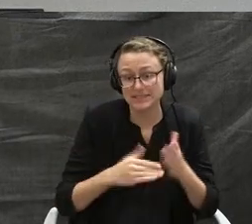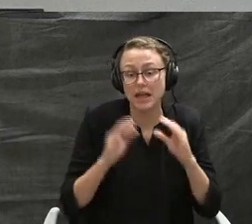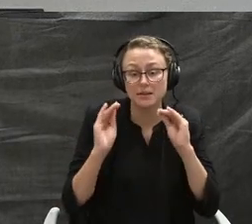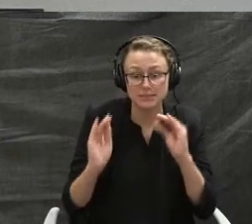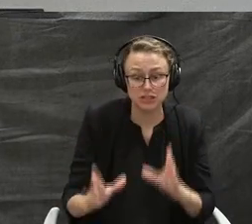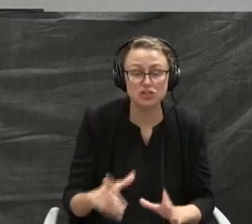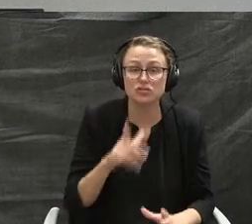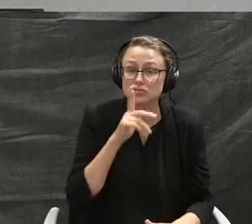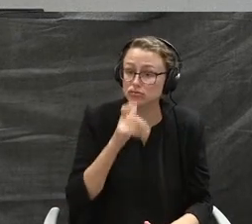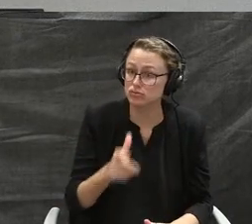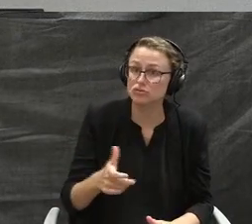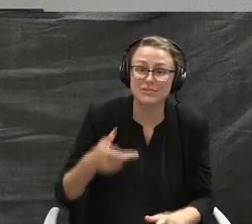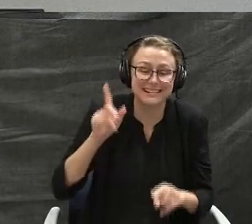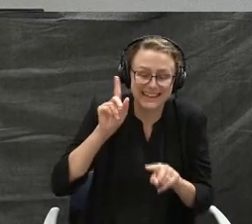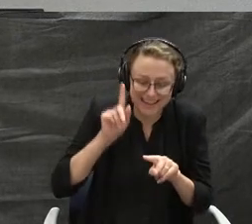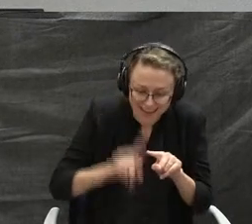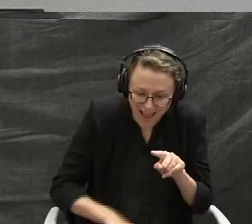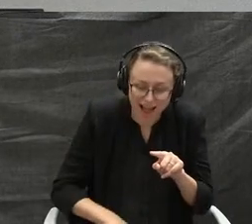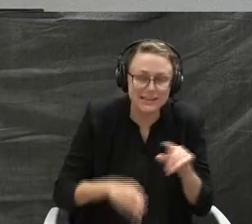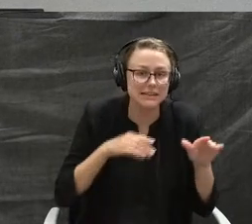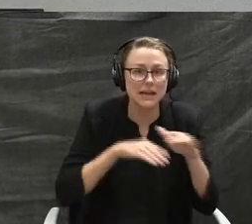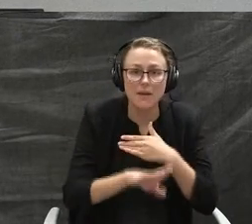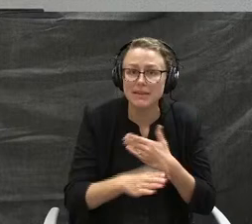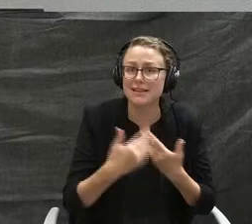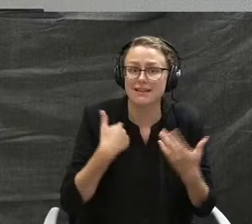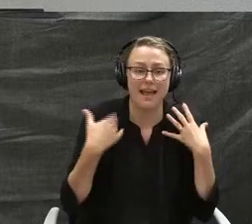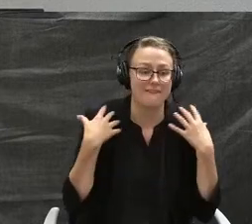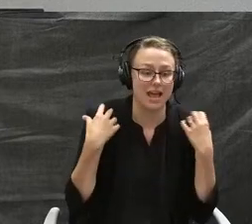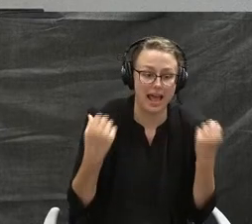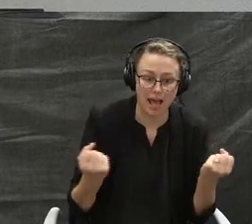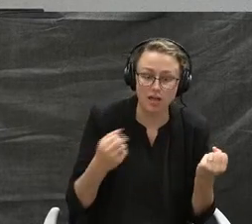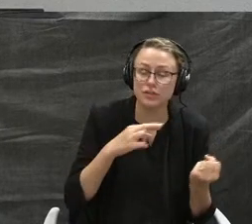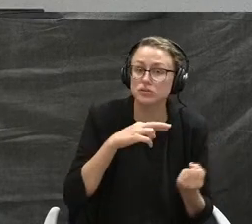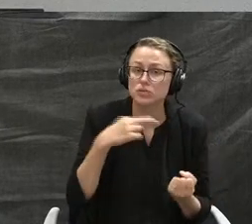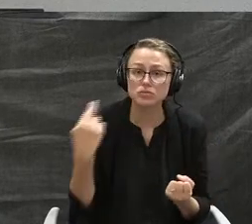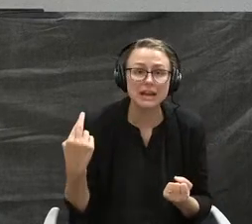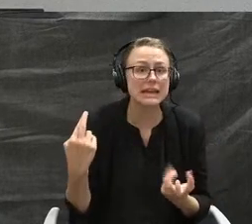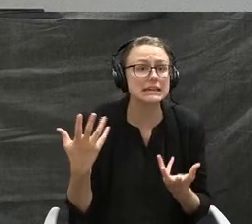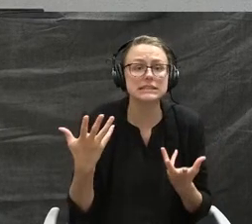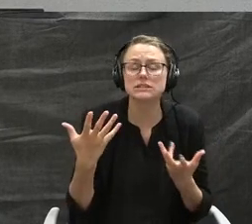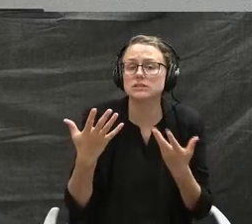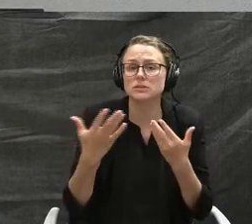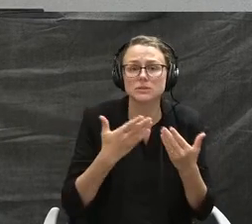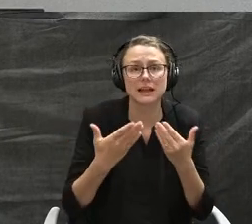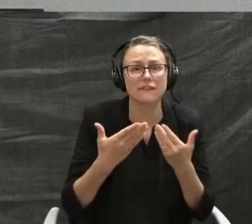They just have a health risk that's not going to allow them to come in.